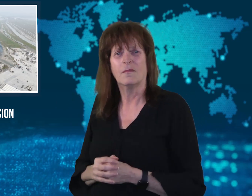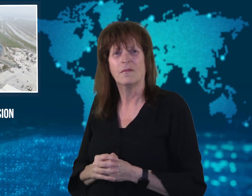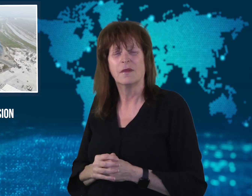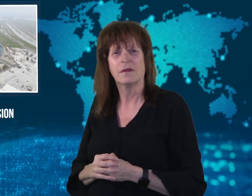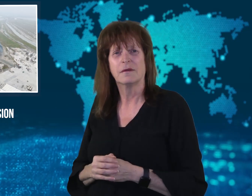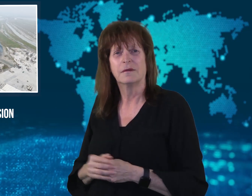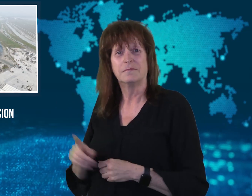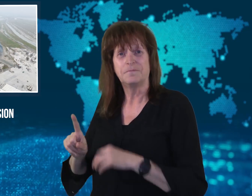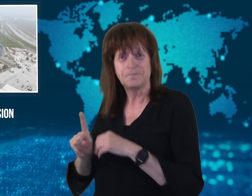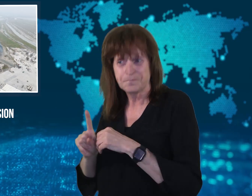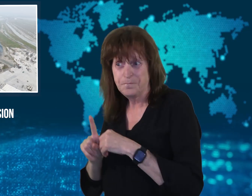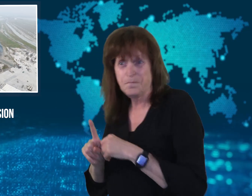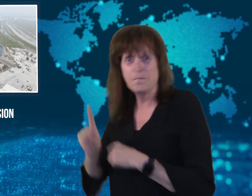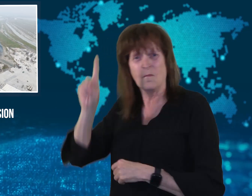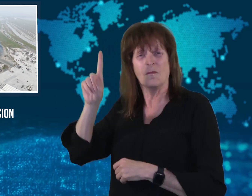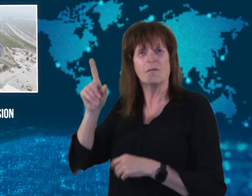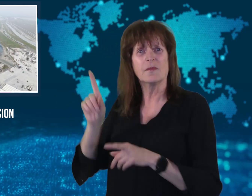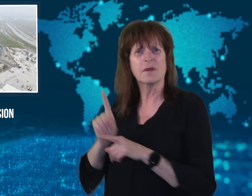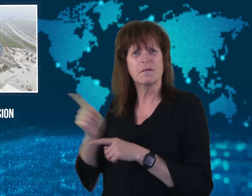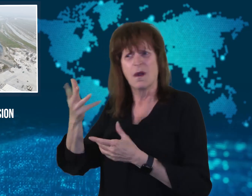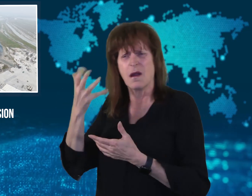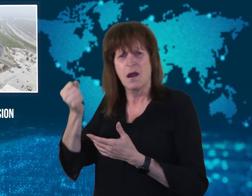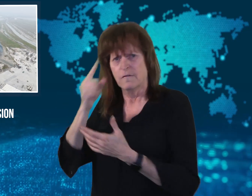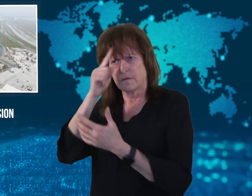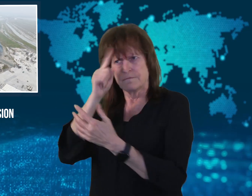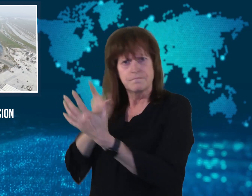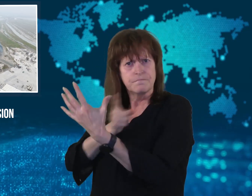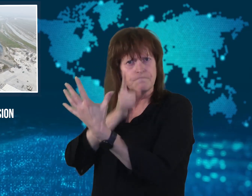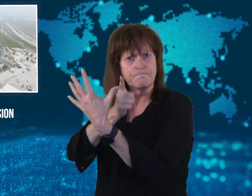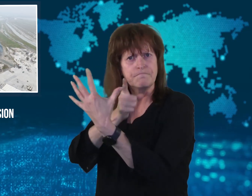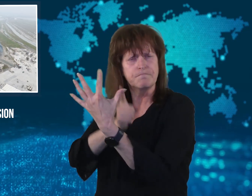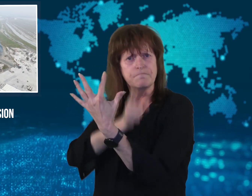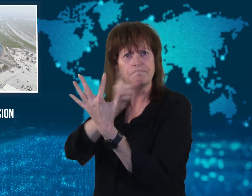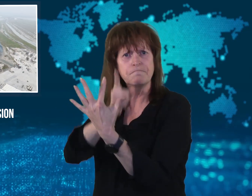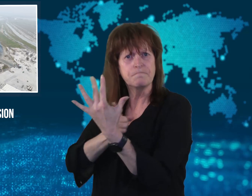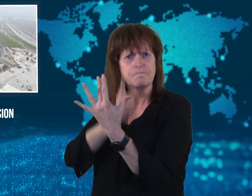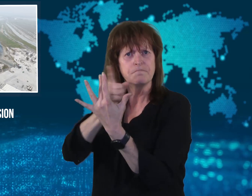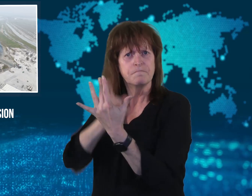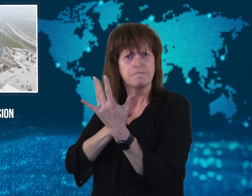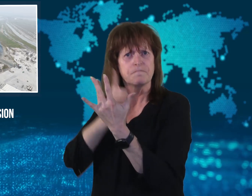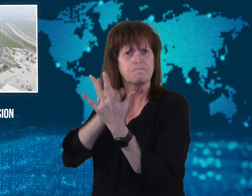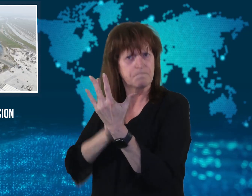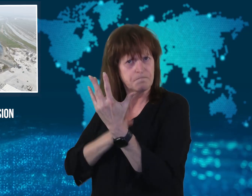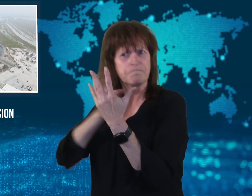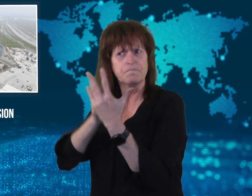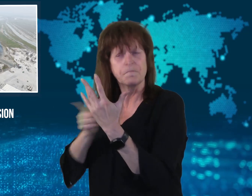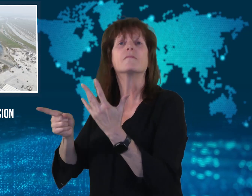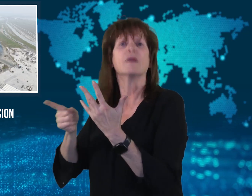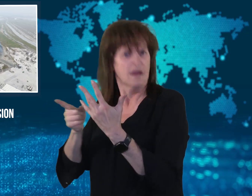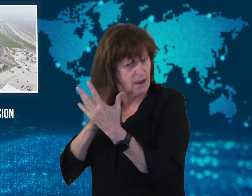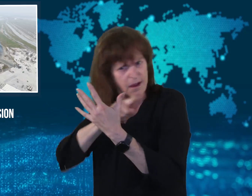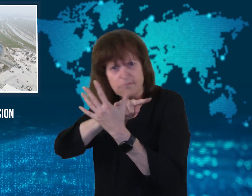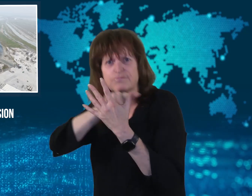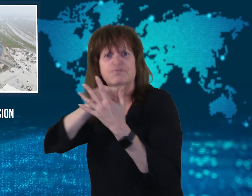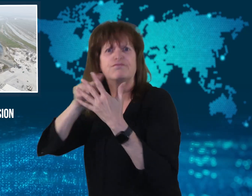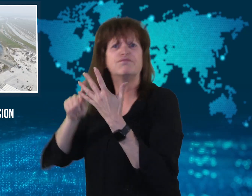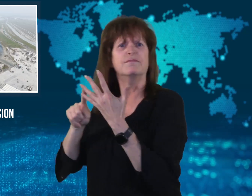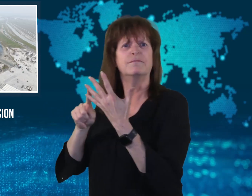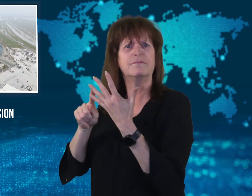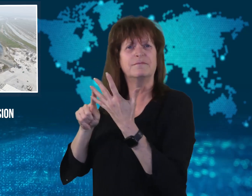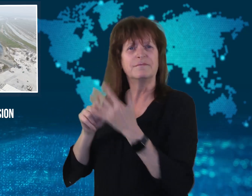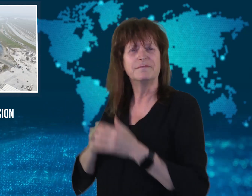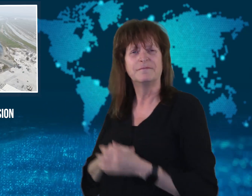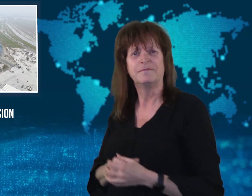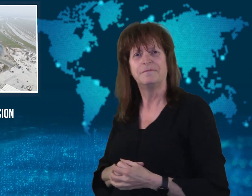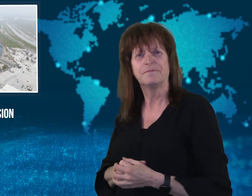The Starship is the most powerful rocket ever built.